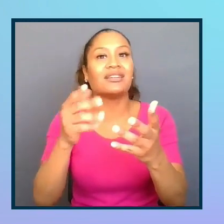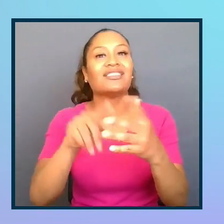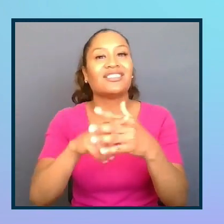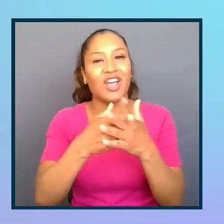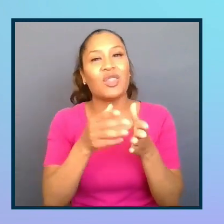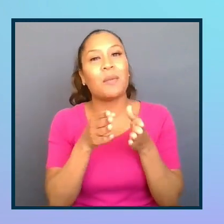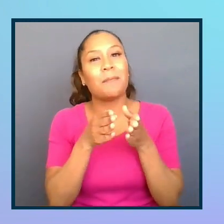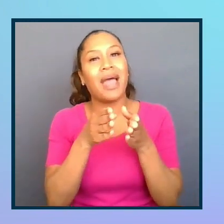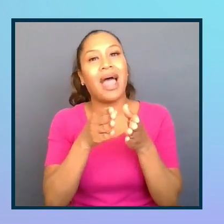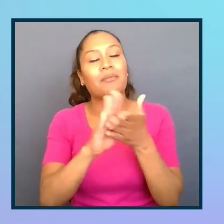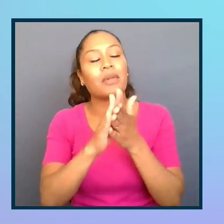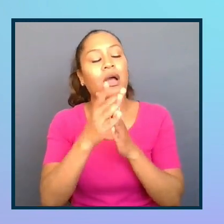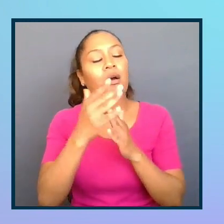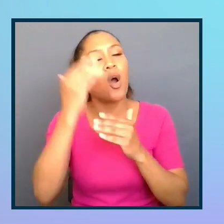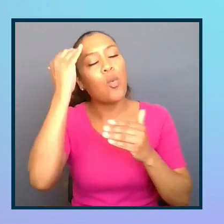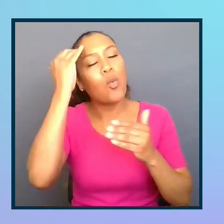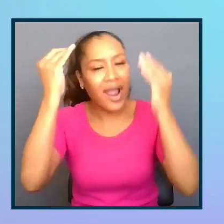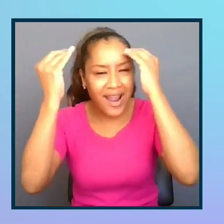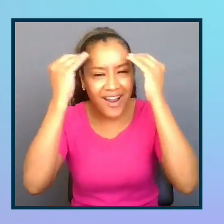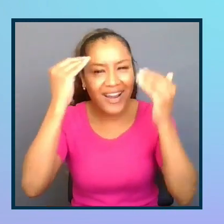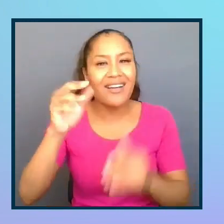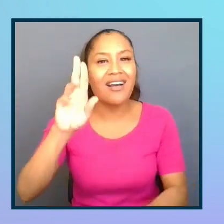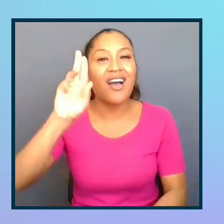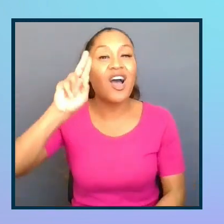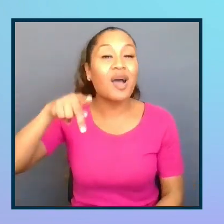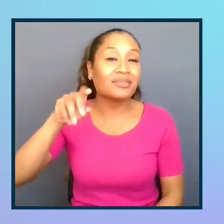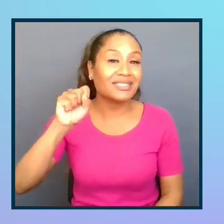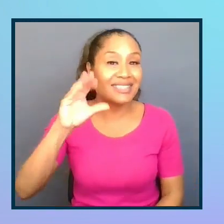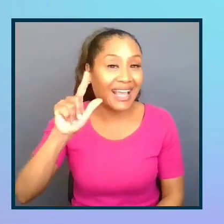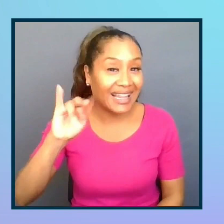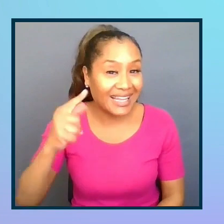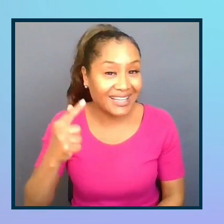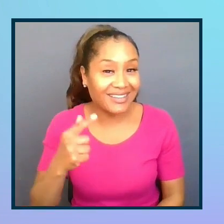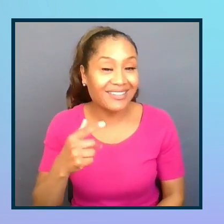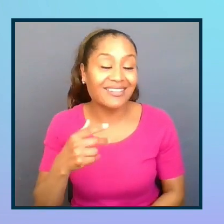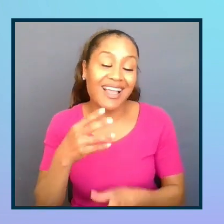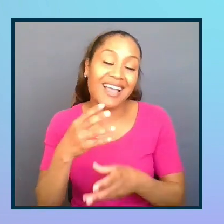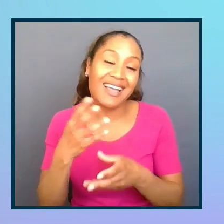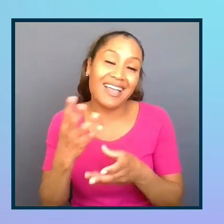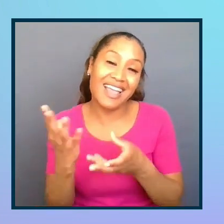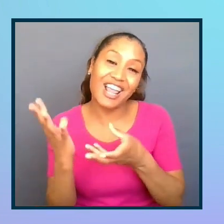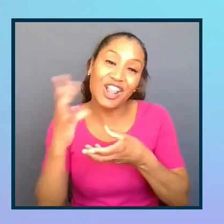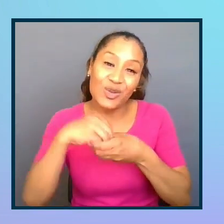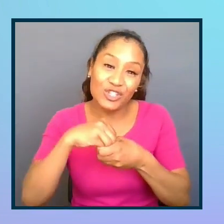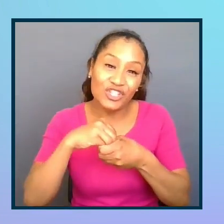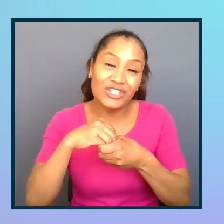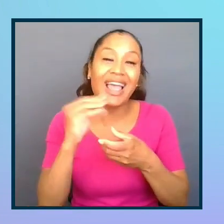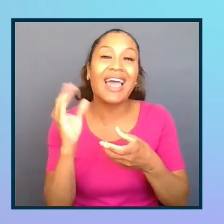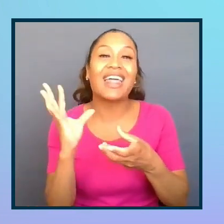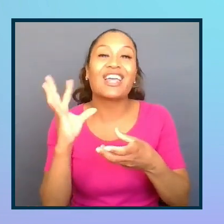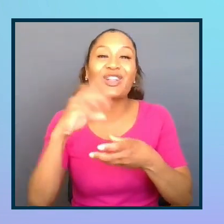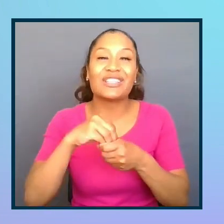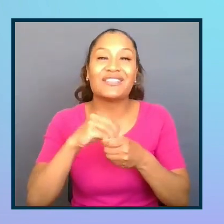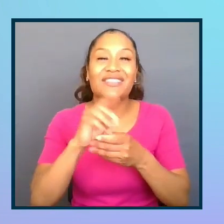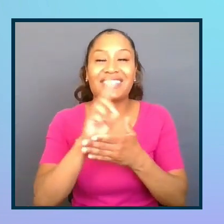and upscaling and inclusion and inclusive design. So I reckon it's just that question.